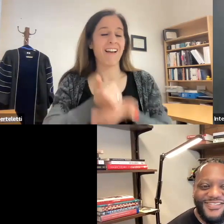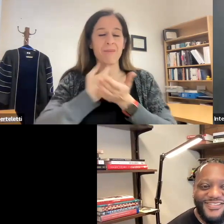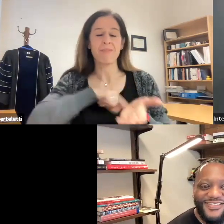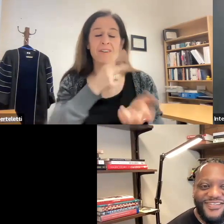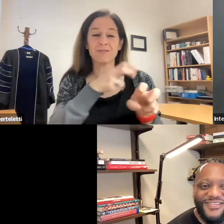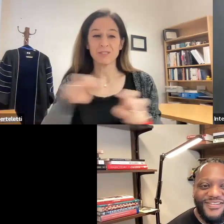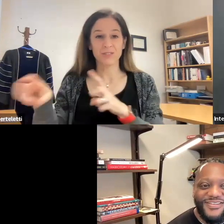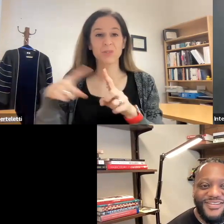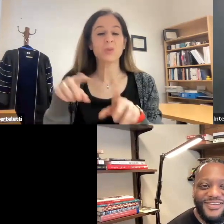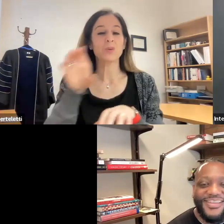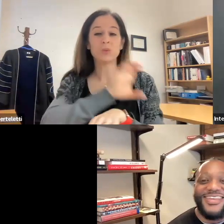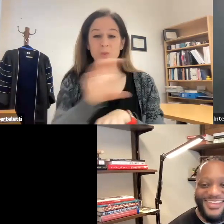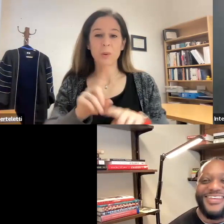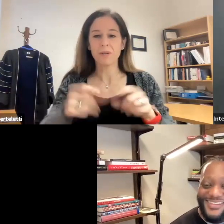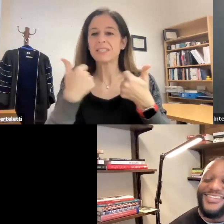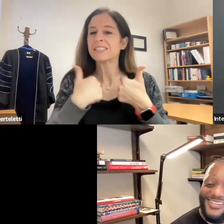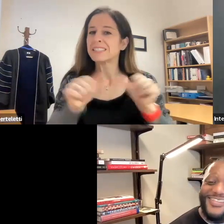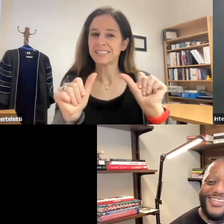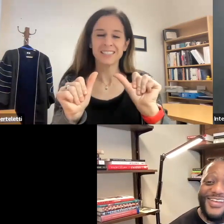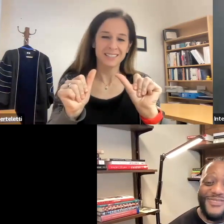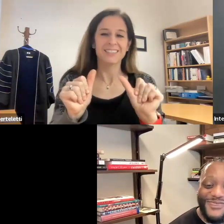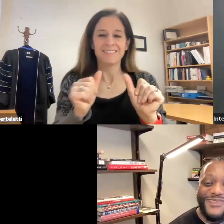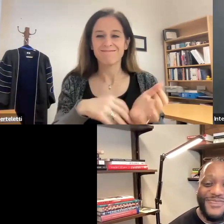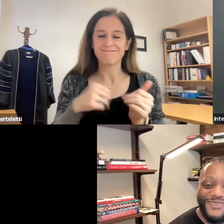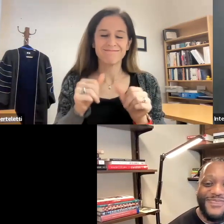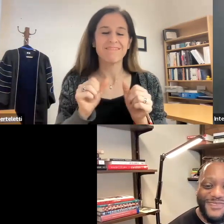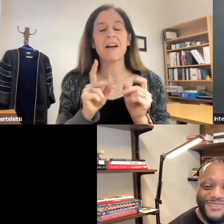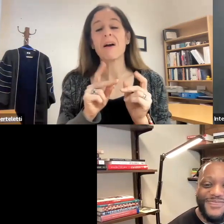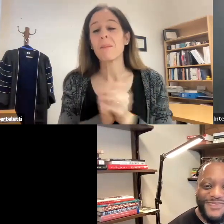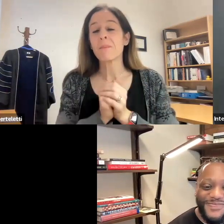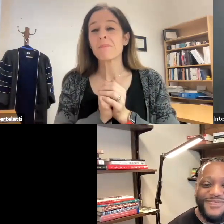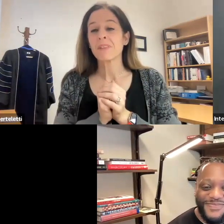» DR. OLIVER ROLLINS: Same. » ILARIA BERTELETTI: We had to